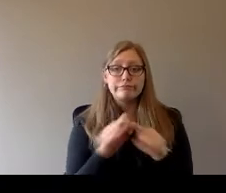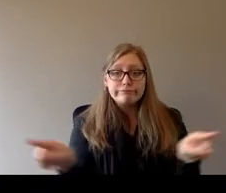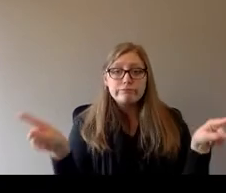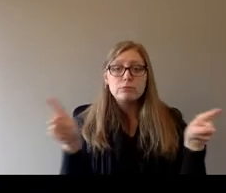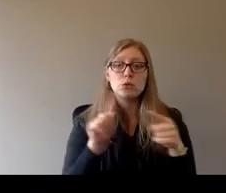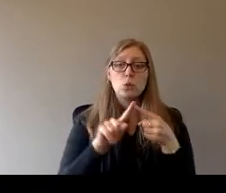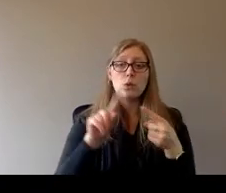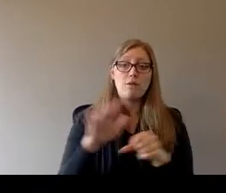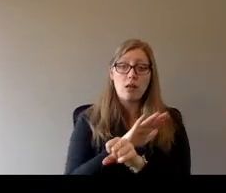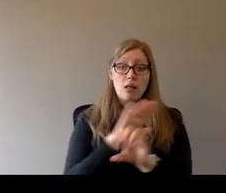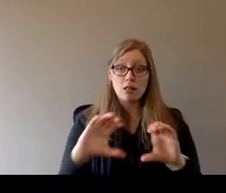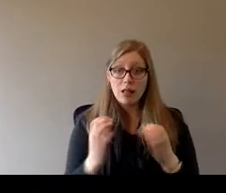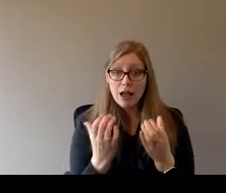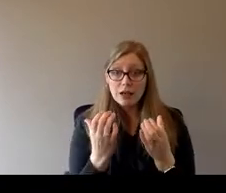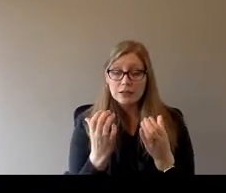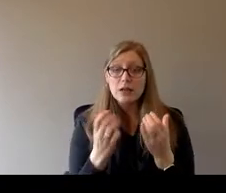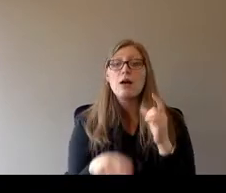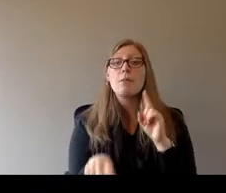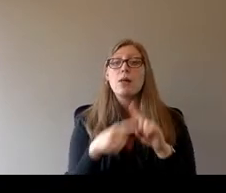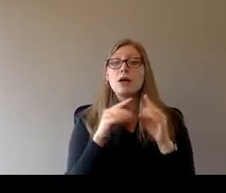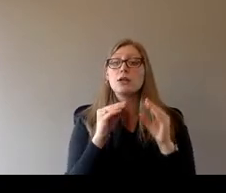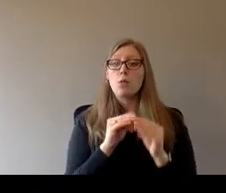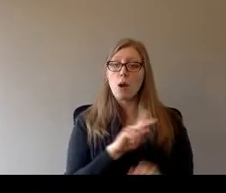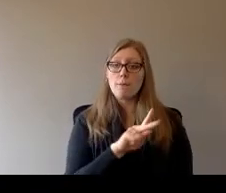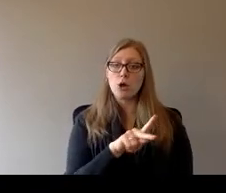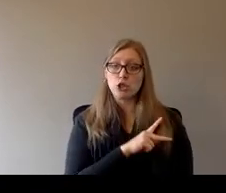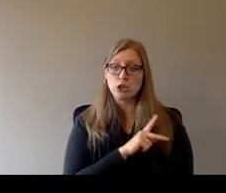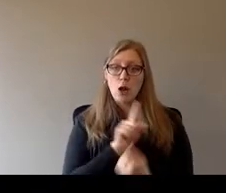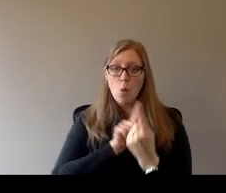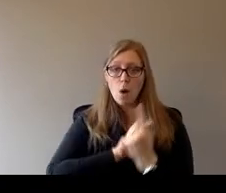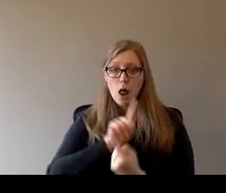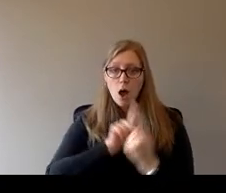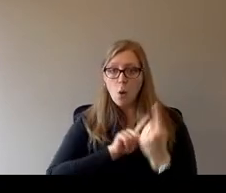And then there is also more like personal, one-on-one questions.